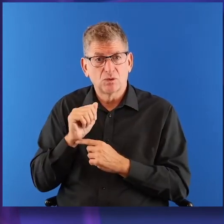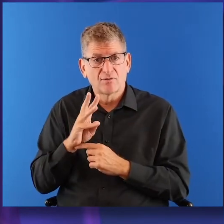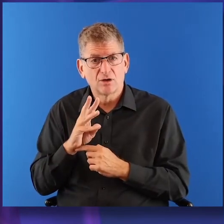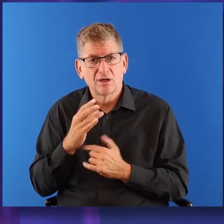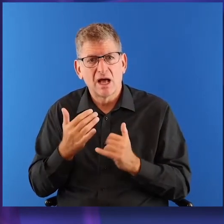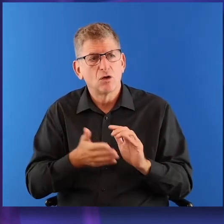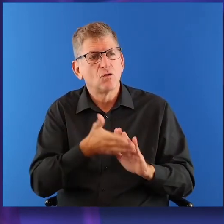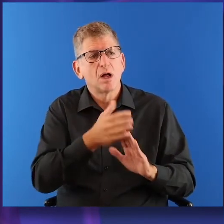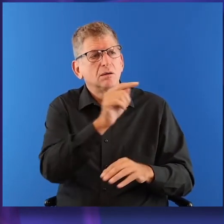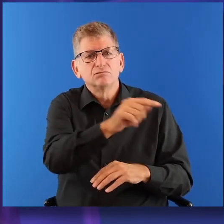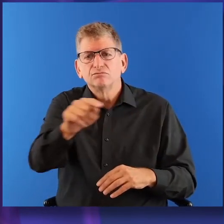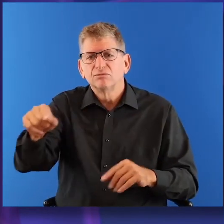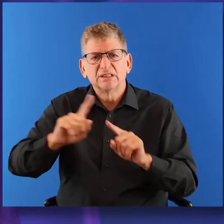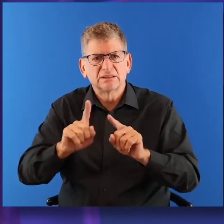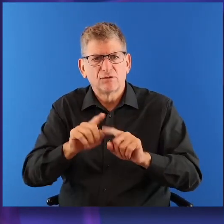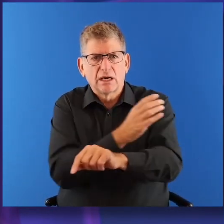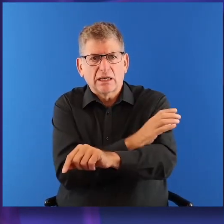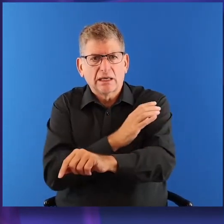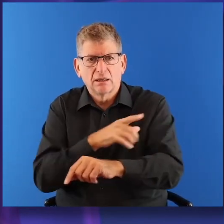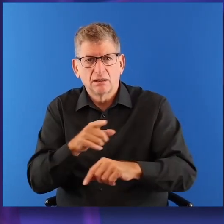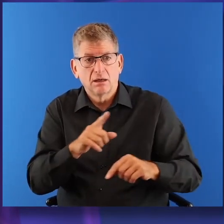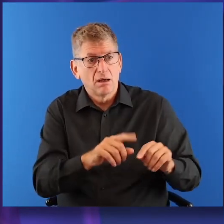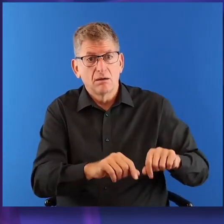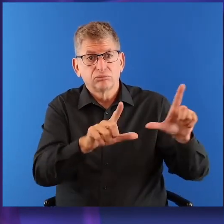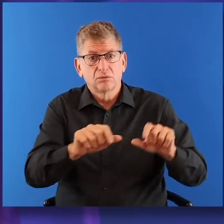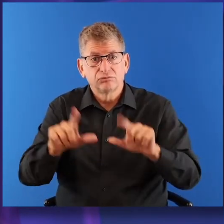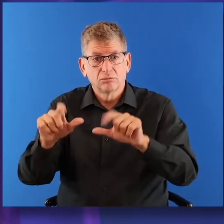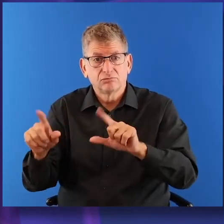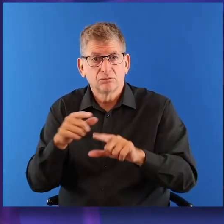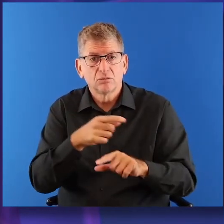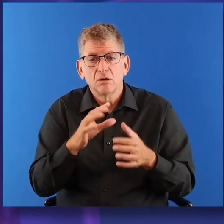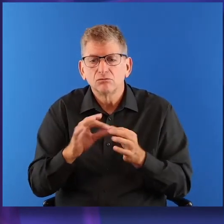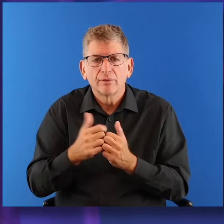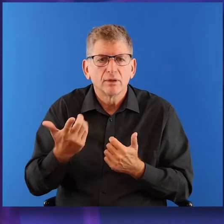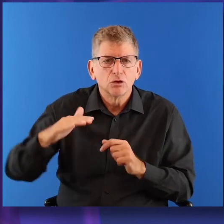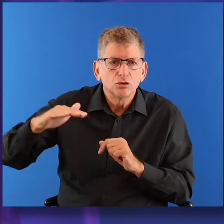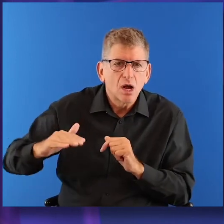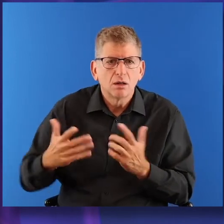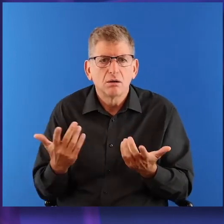our software is running in the clinics when they show up, say with their child for a well-child check is